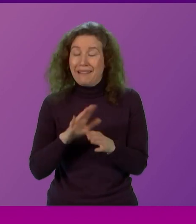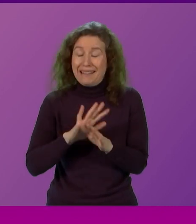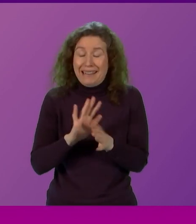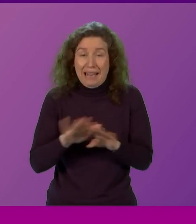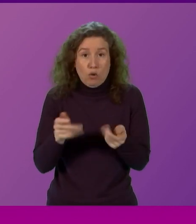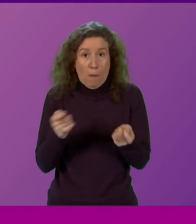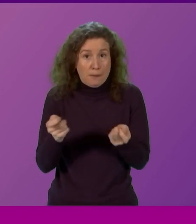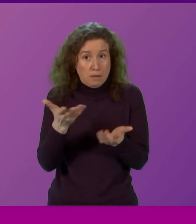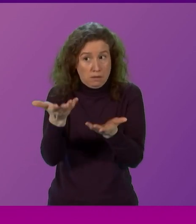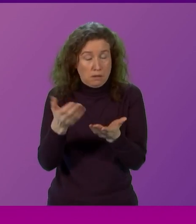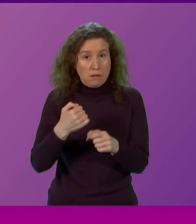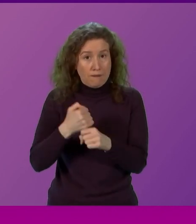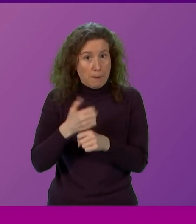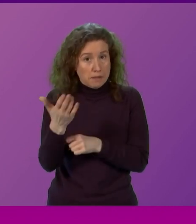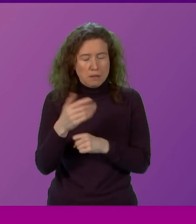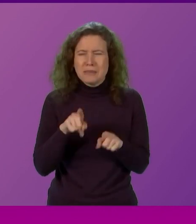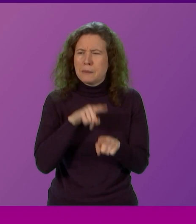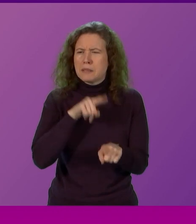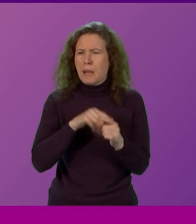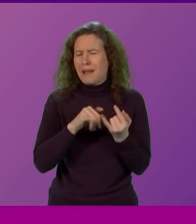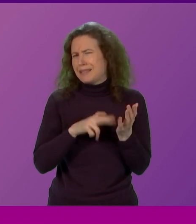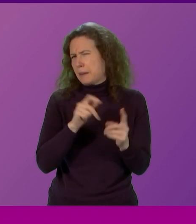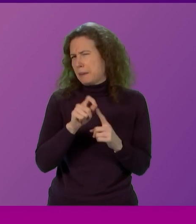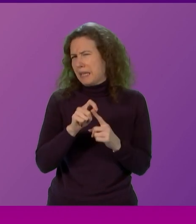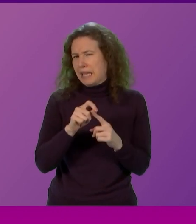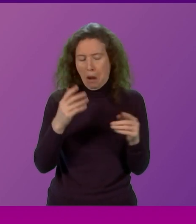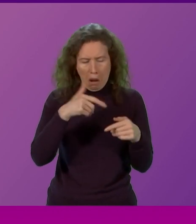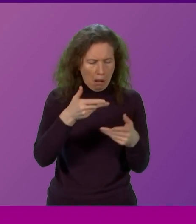At the same time, the SNP has turned in on itself, because its members are more interested